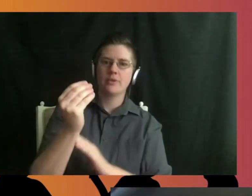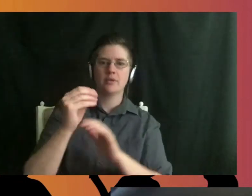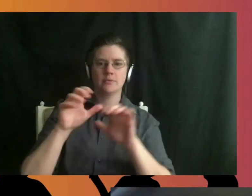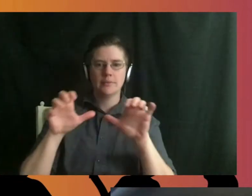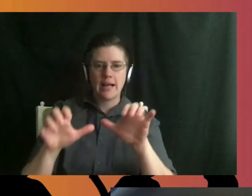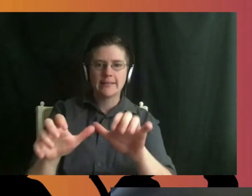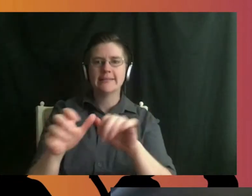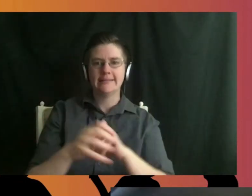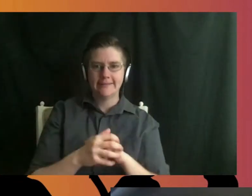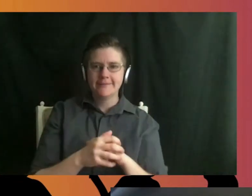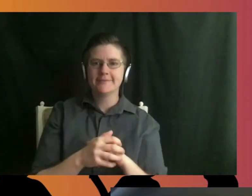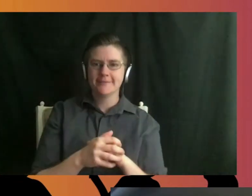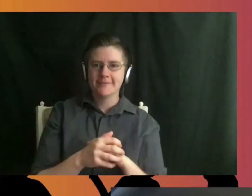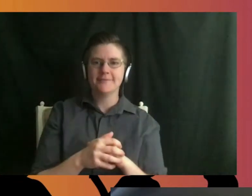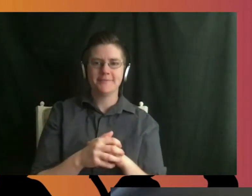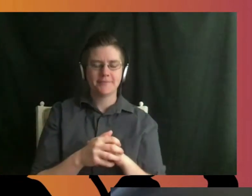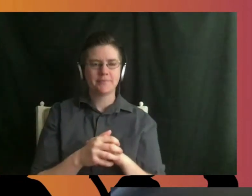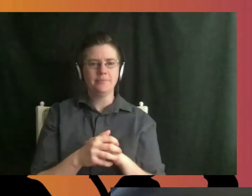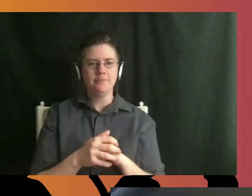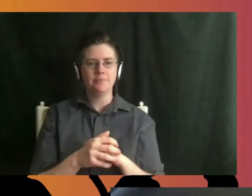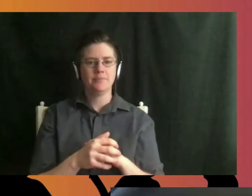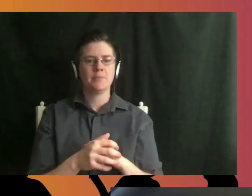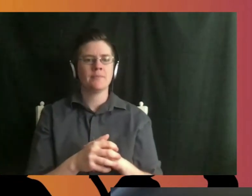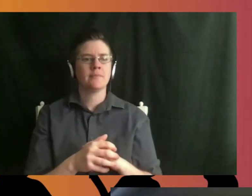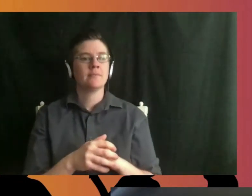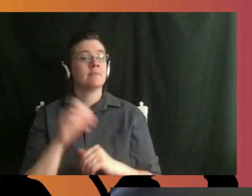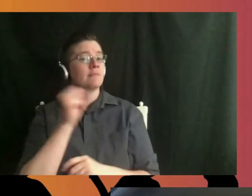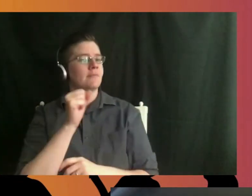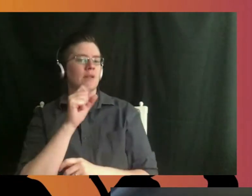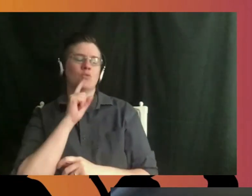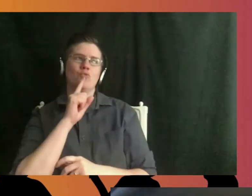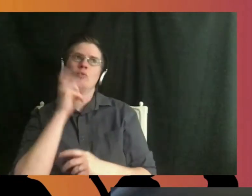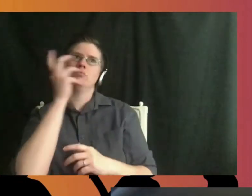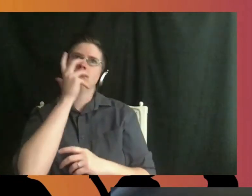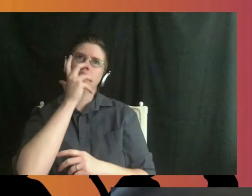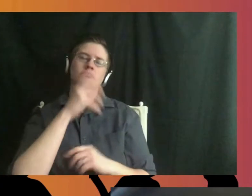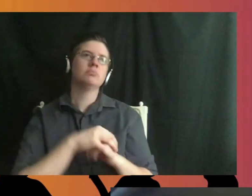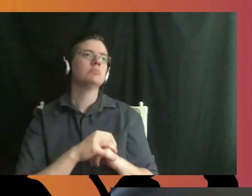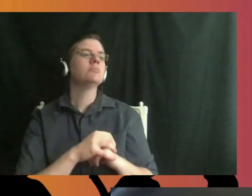yes it's really amazing so um i just want to ask like what do you think are the best ways